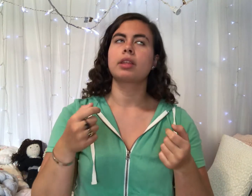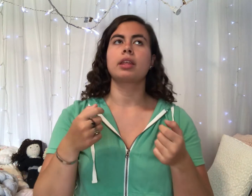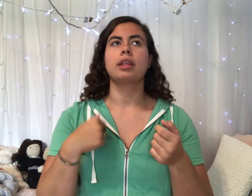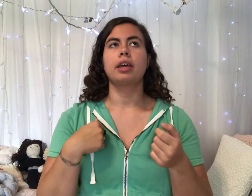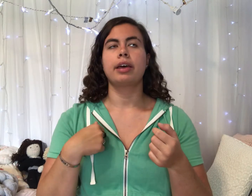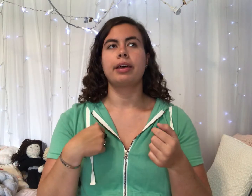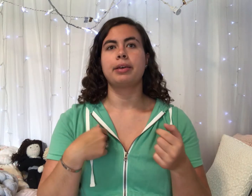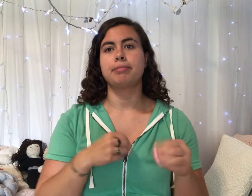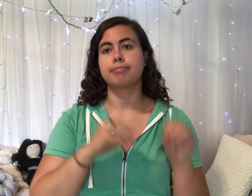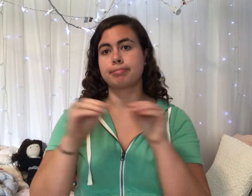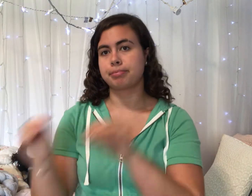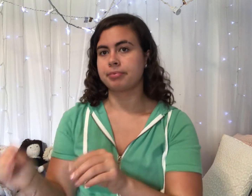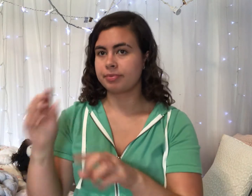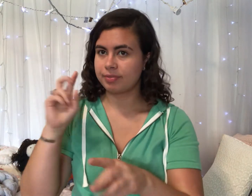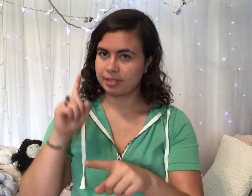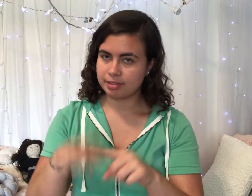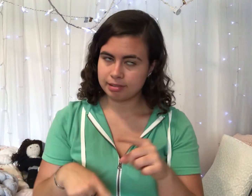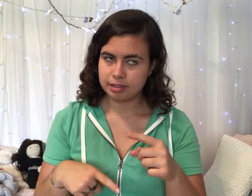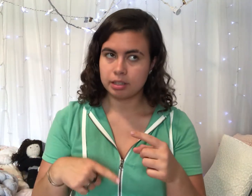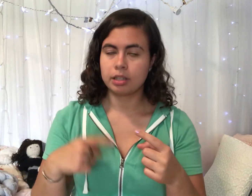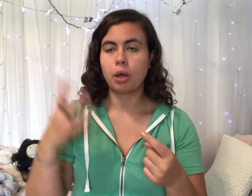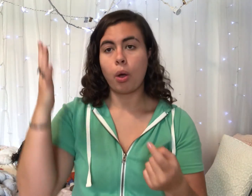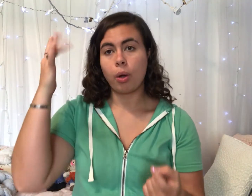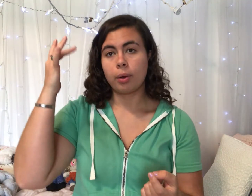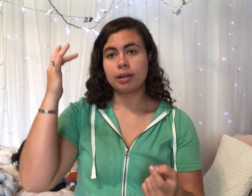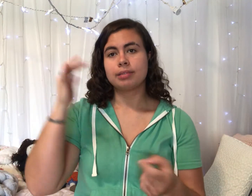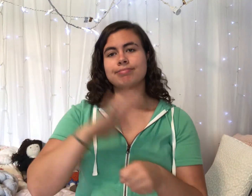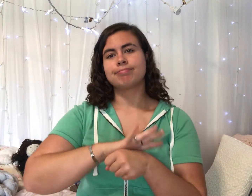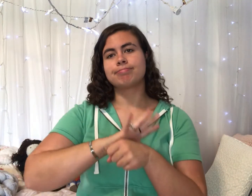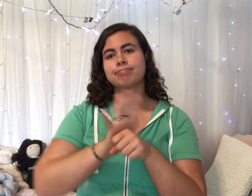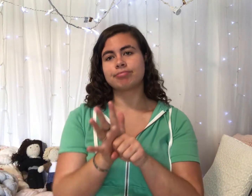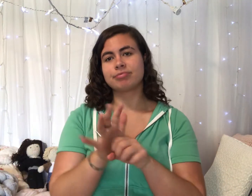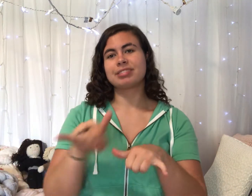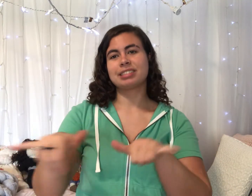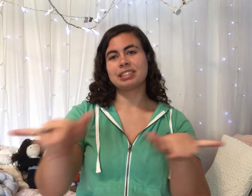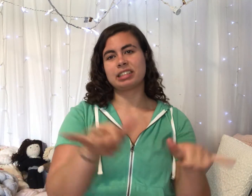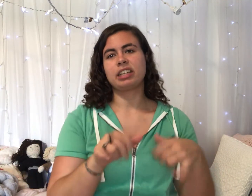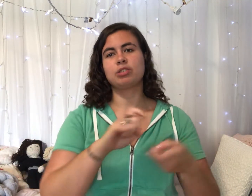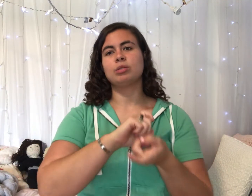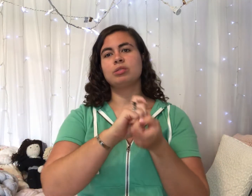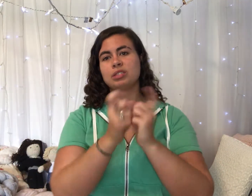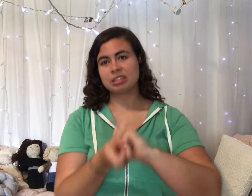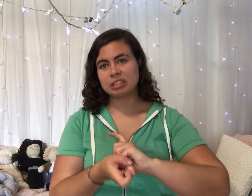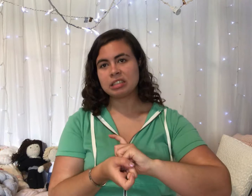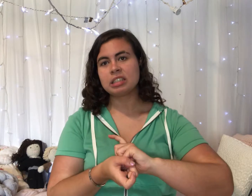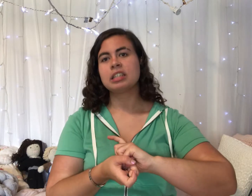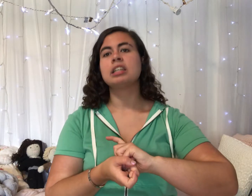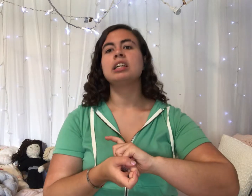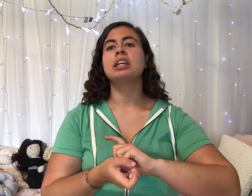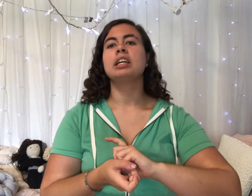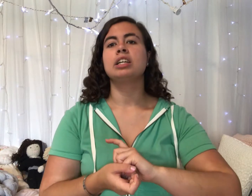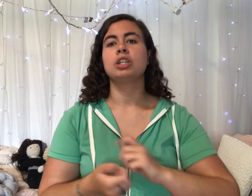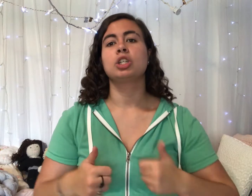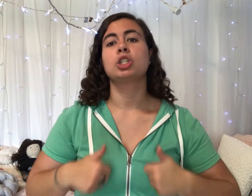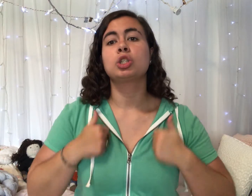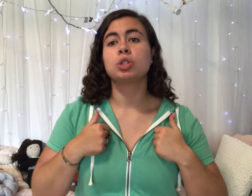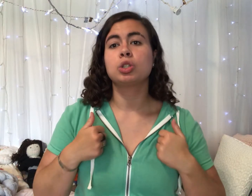that I can't move because standards regarding corona virus changed for LA county.